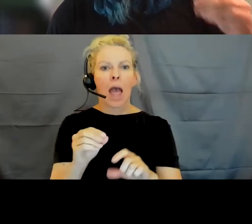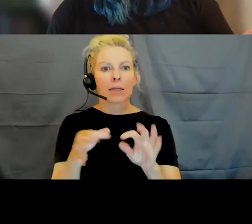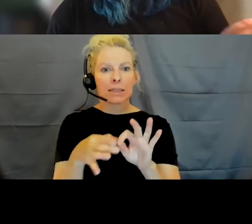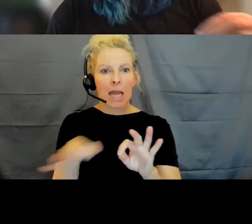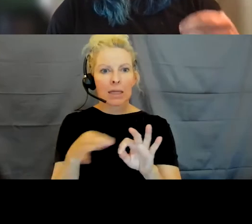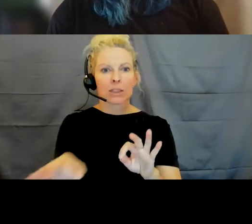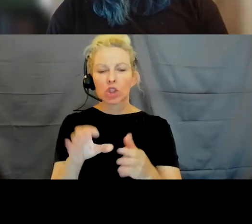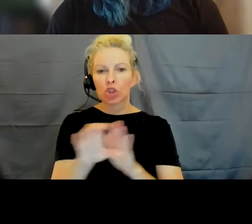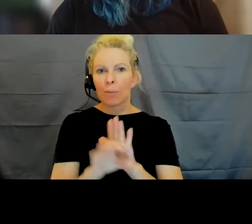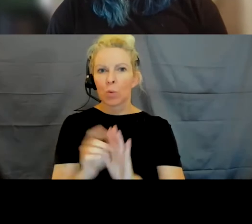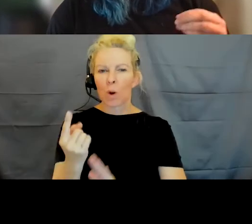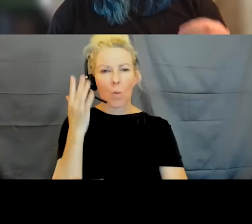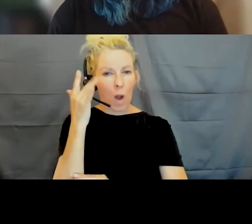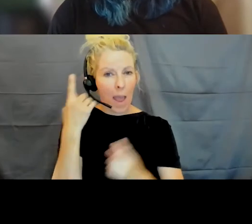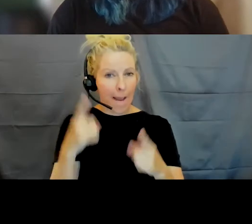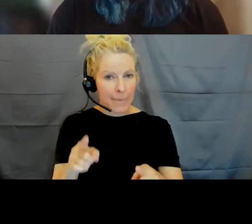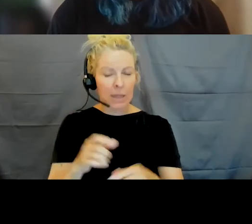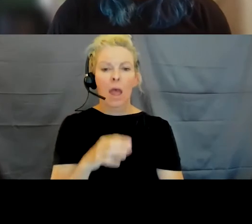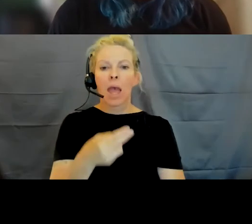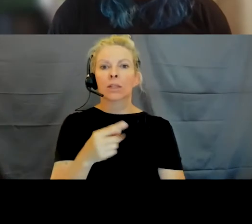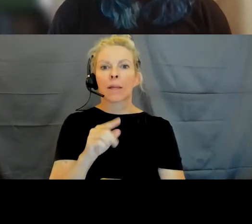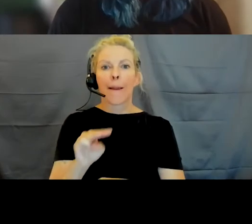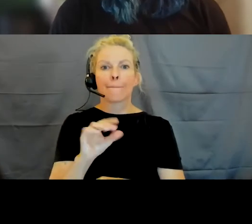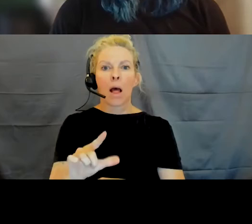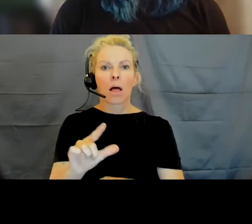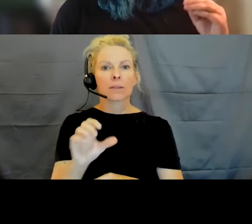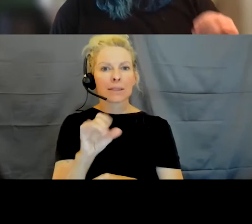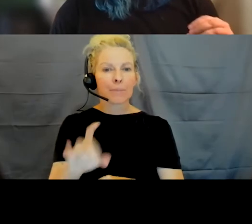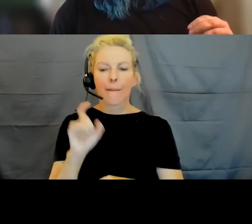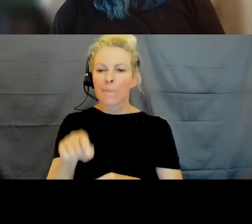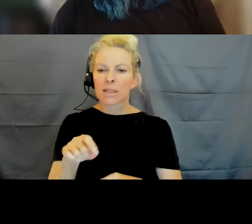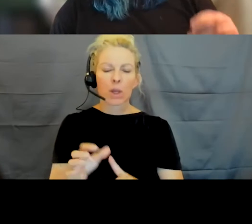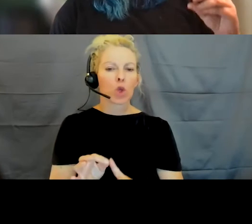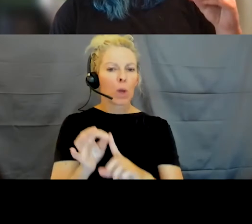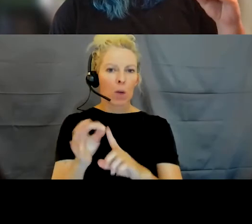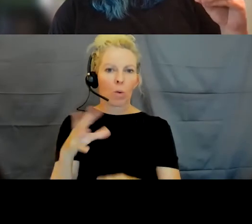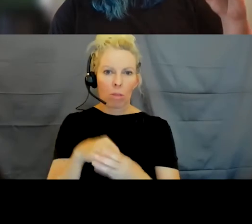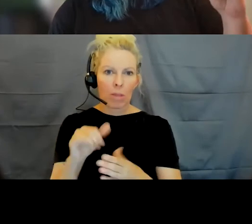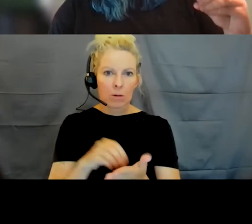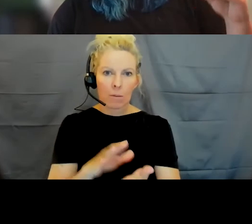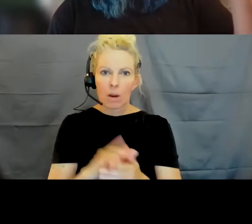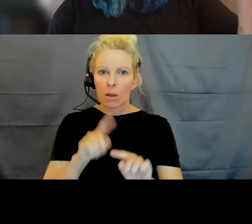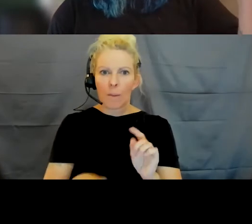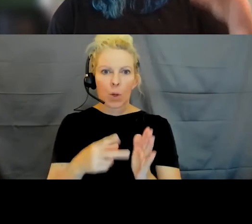IDs by the HTML spec need to be unique within the document. The HTML document is parsed from top to